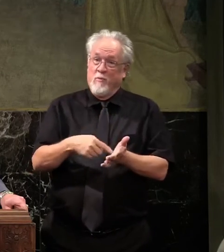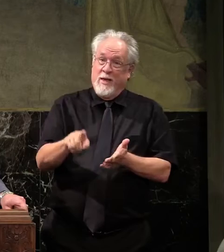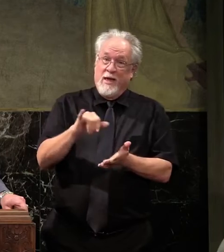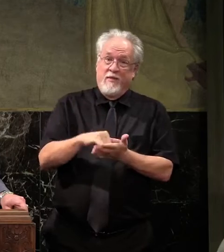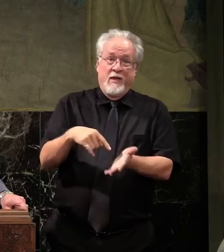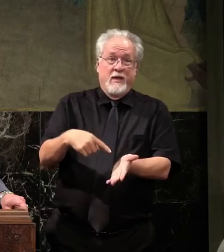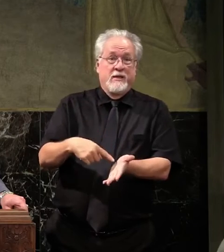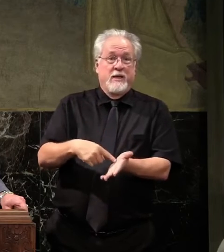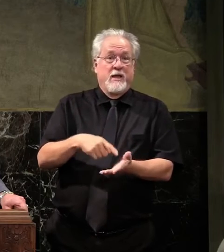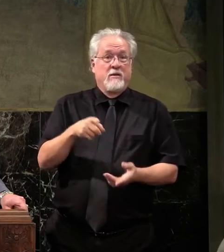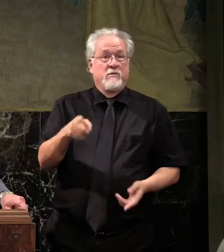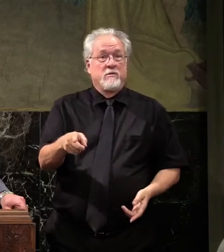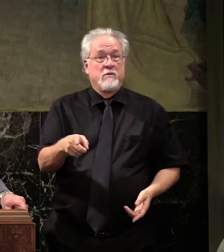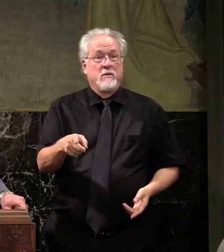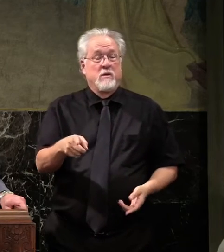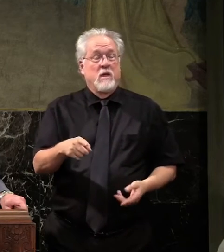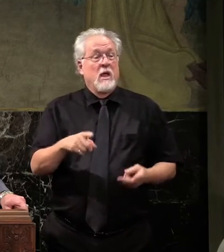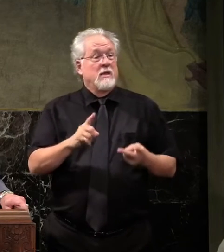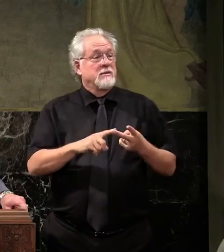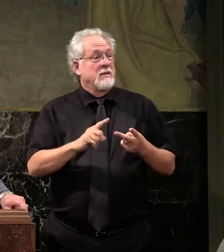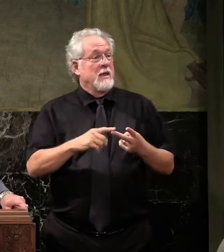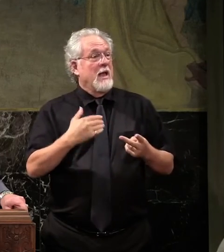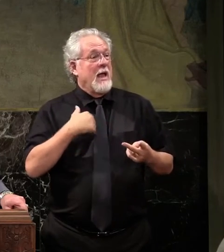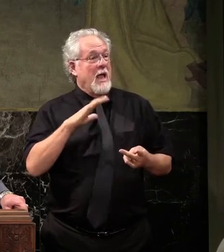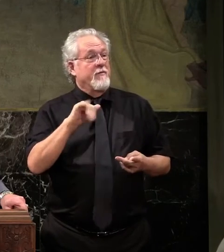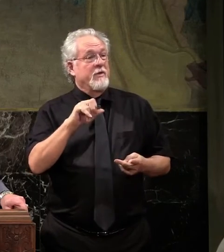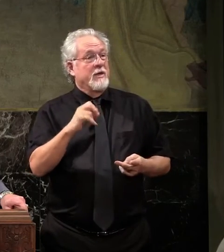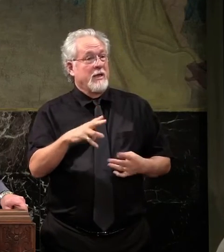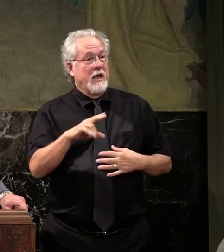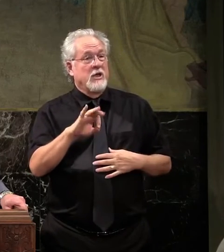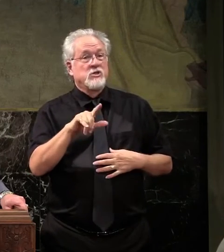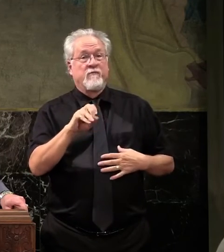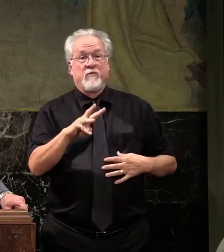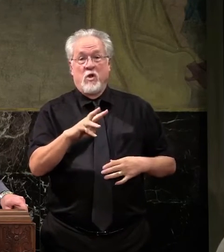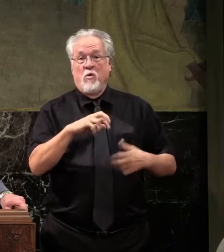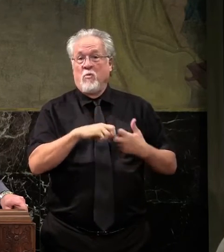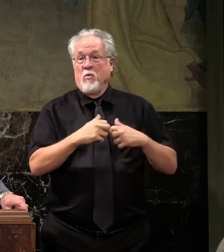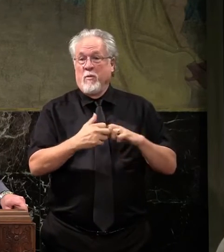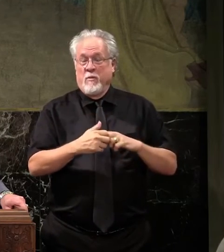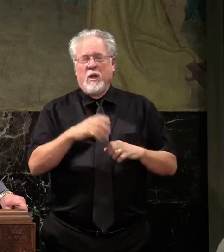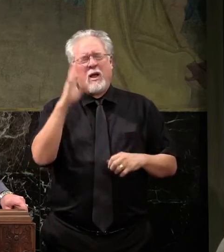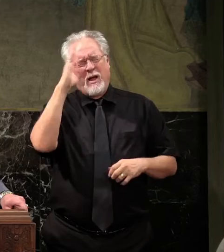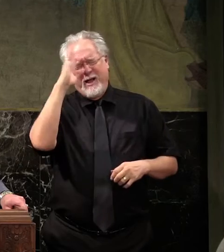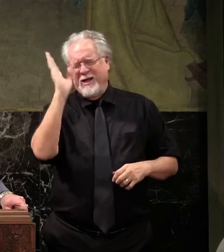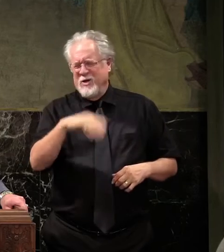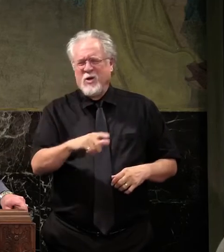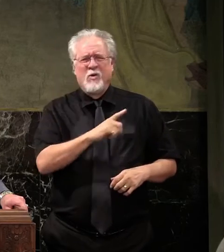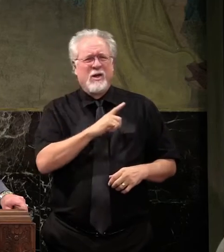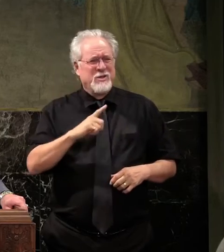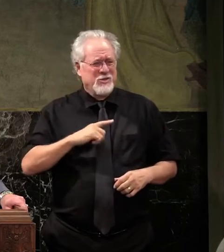Secondly, we have a cash flow problem something that I know the legislature was aware of because I put them on